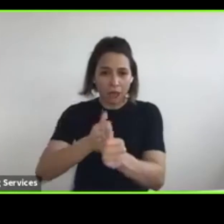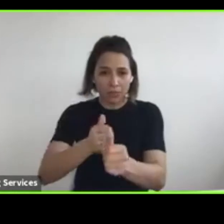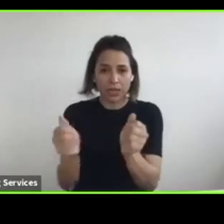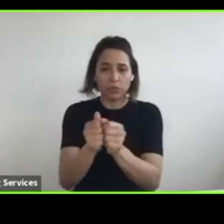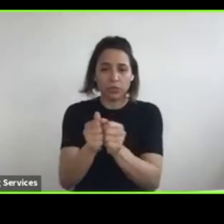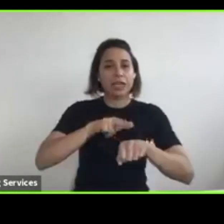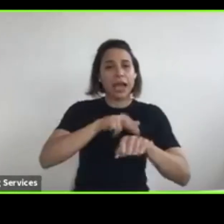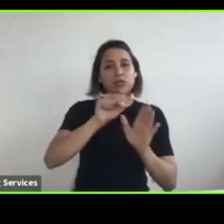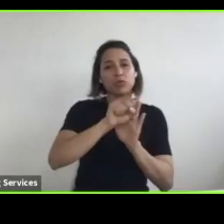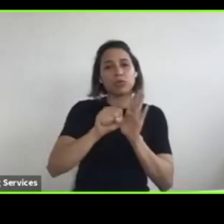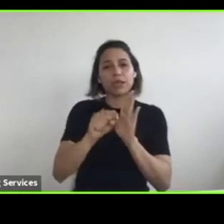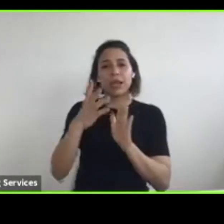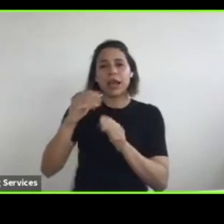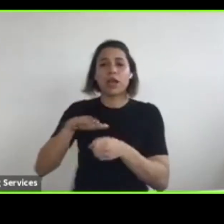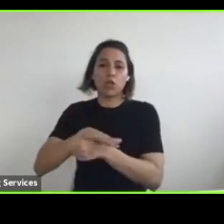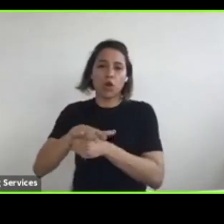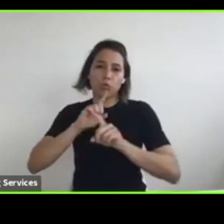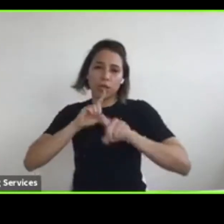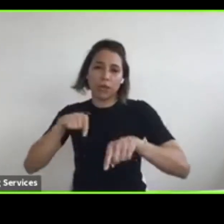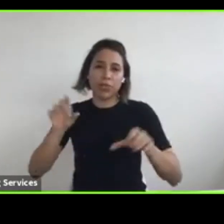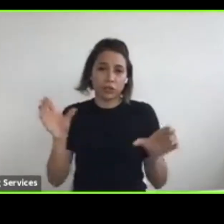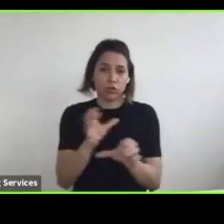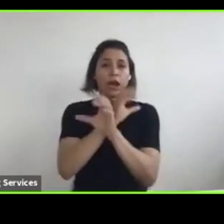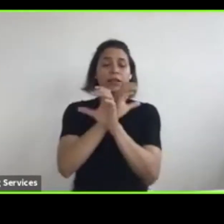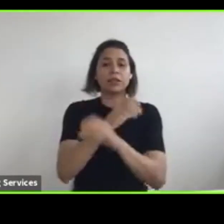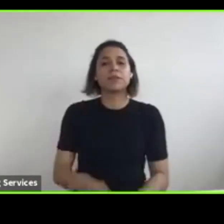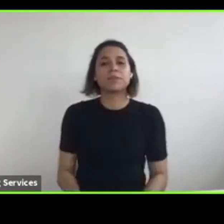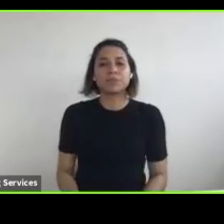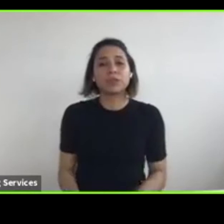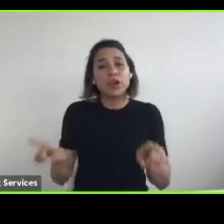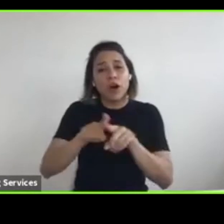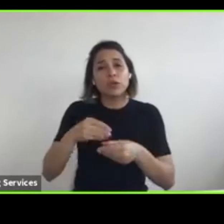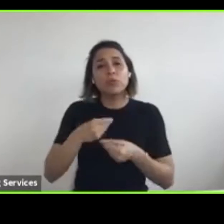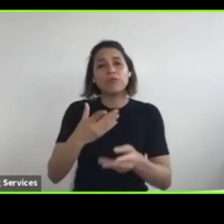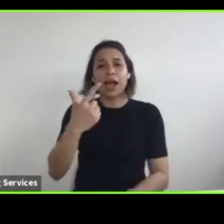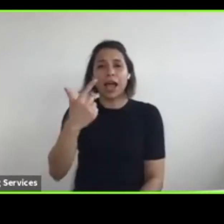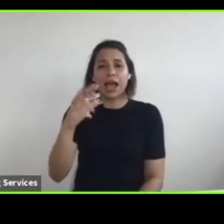INCLUDES GRANT AND FUNDING OPPORTUNITIES FOR INDIVIDUAL WORKERS AND ORGANIZATIONS, AND LASTLY